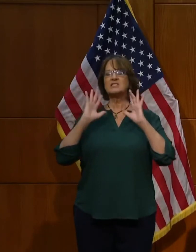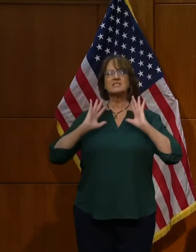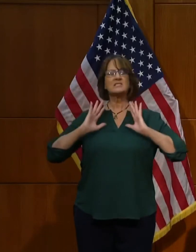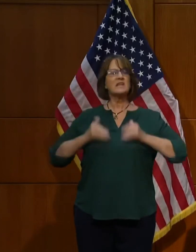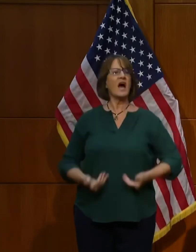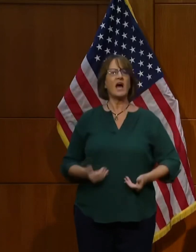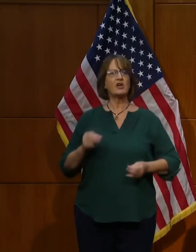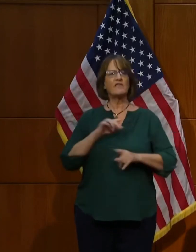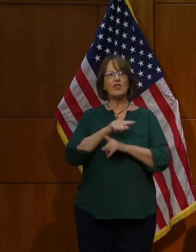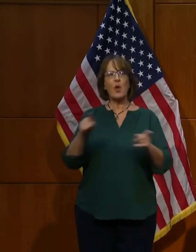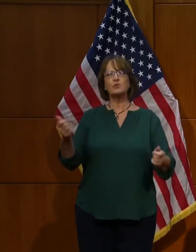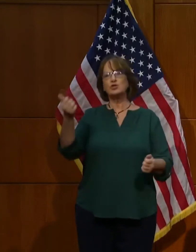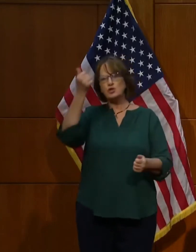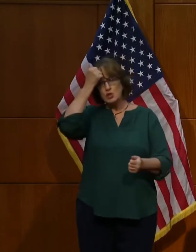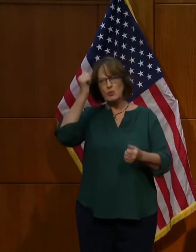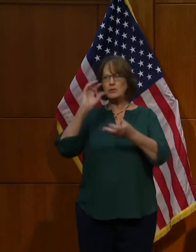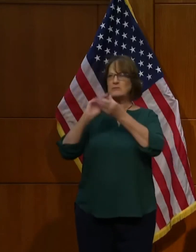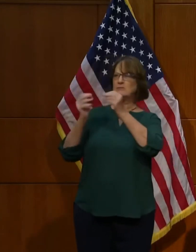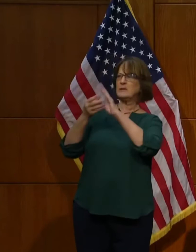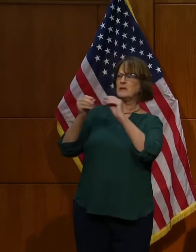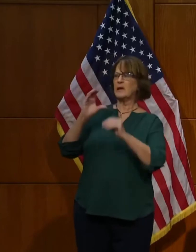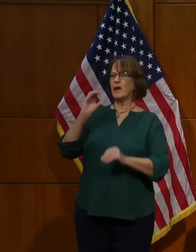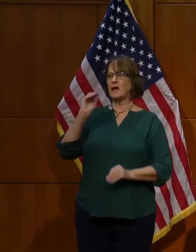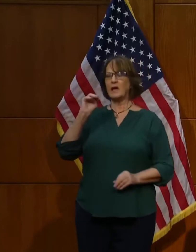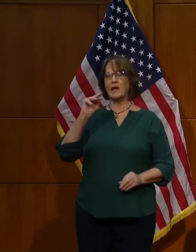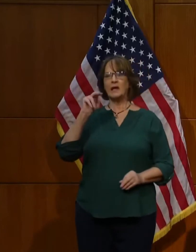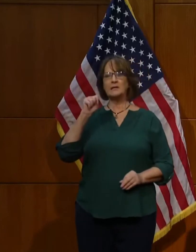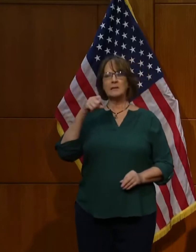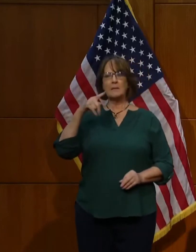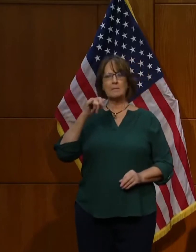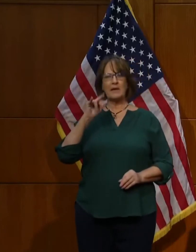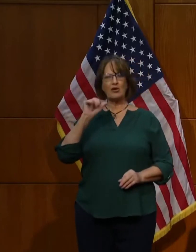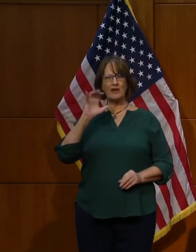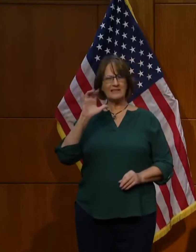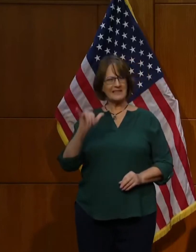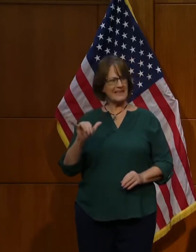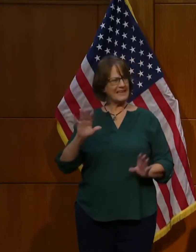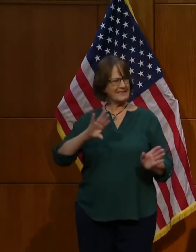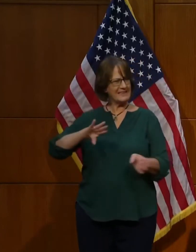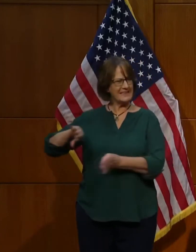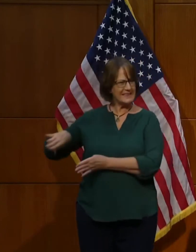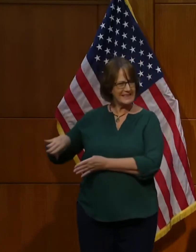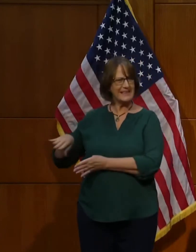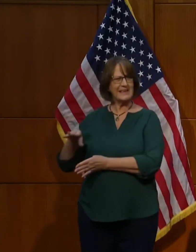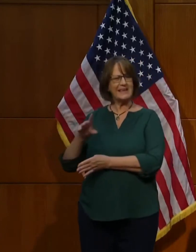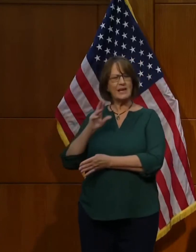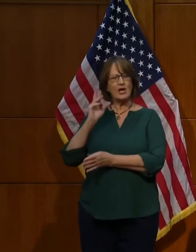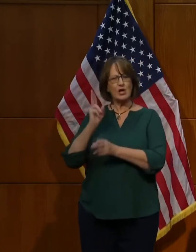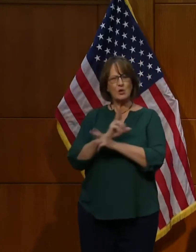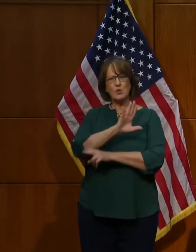people to be rational and protective, not stubborn like he